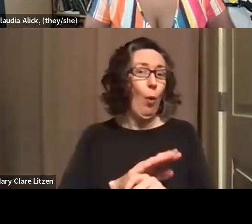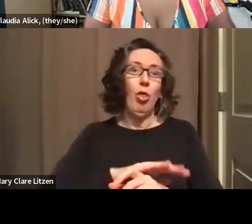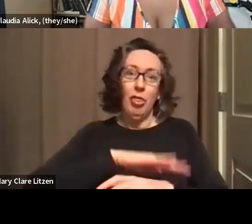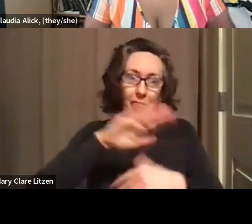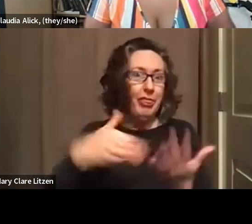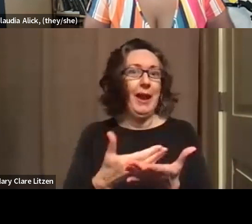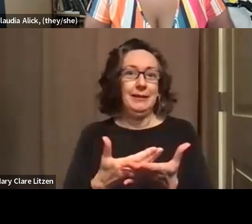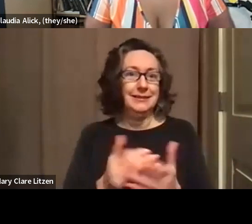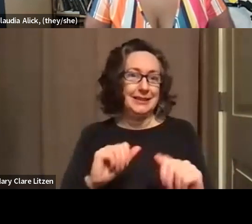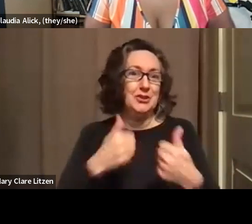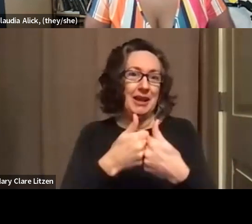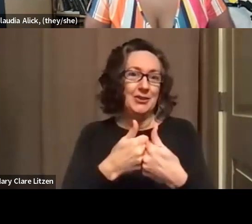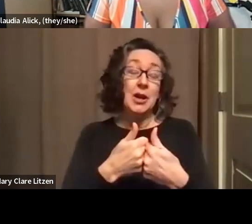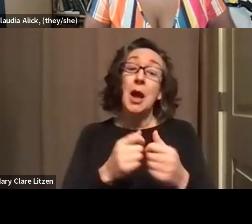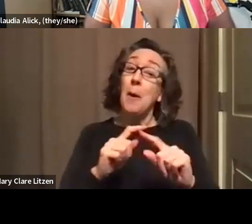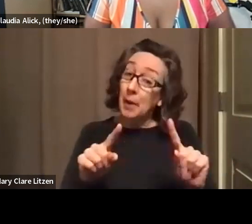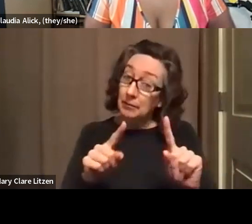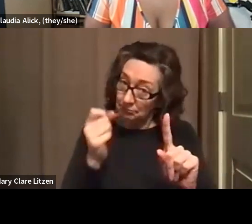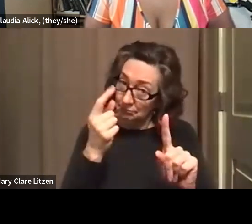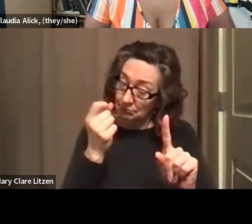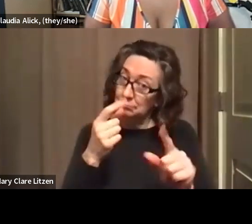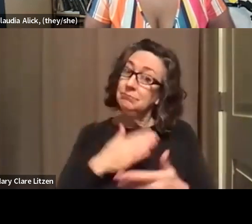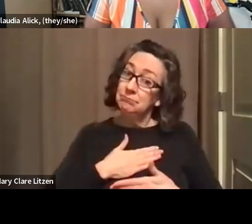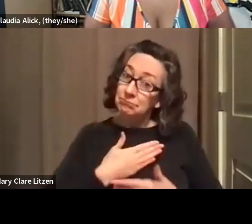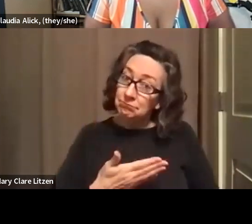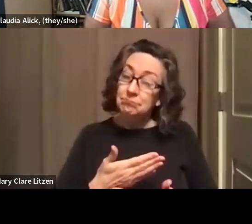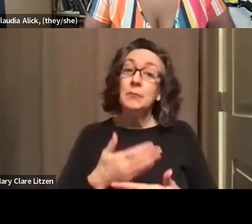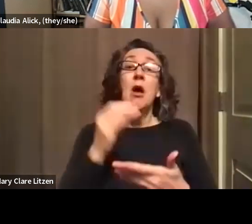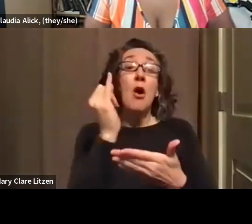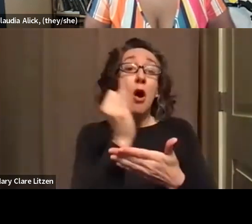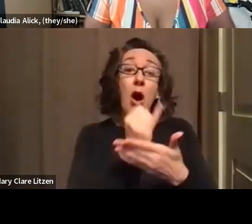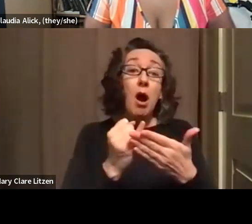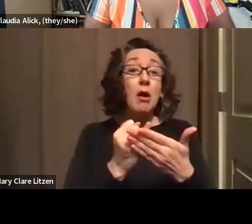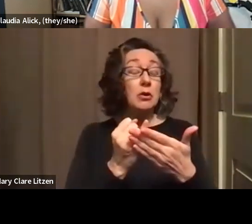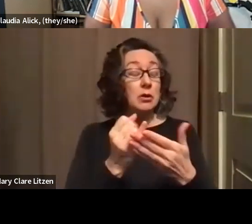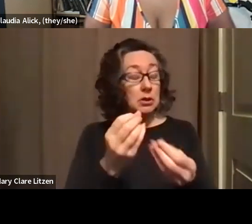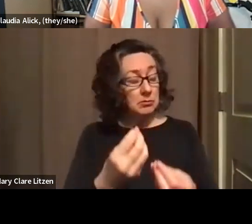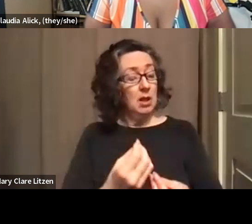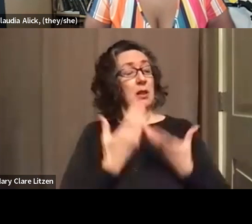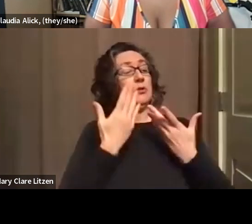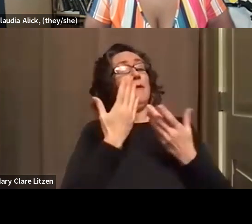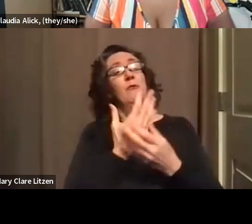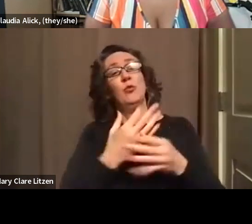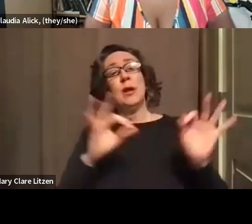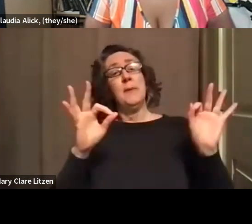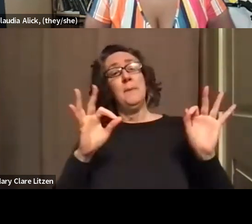But the one thing I must say though is that art is freedom. Art is self-expression.